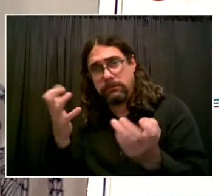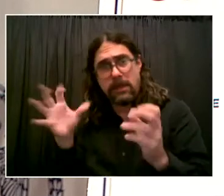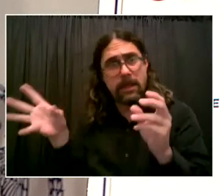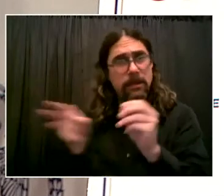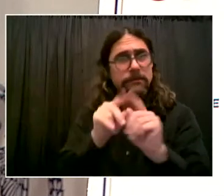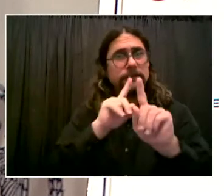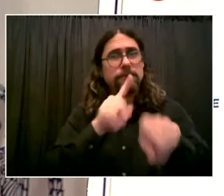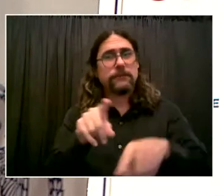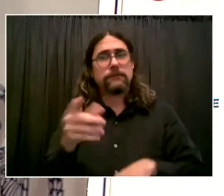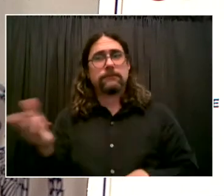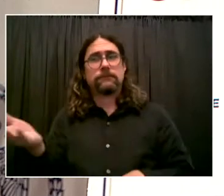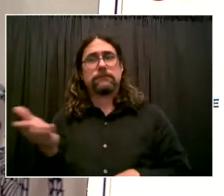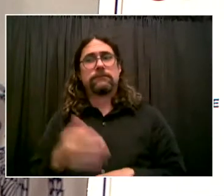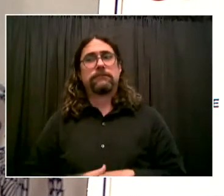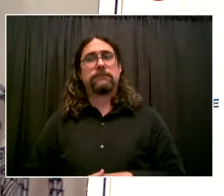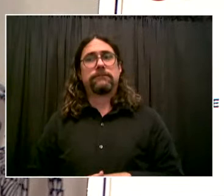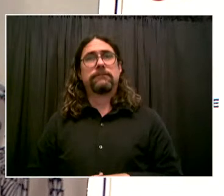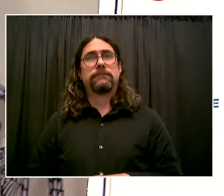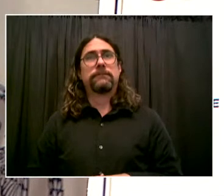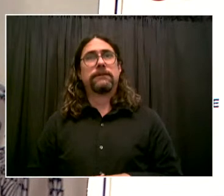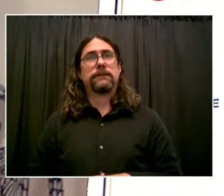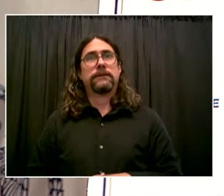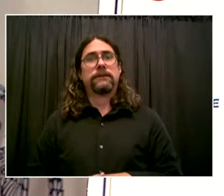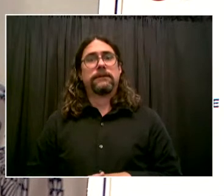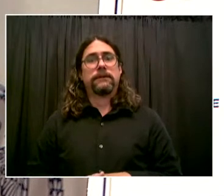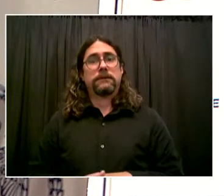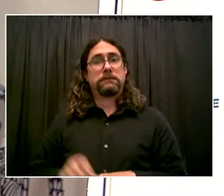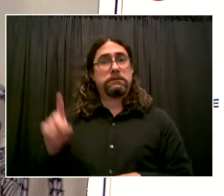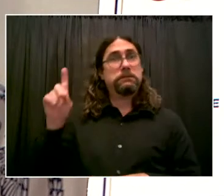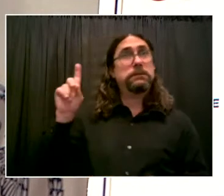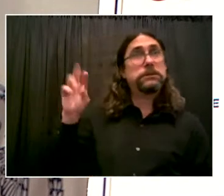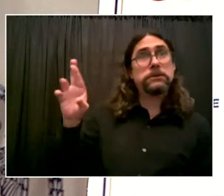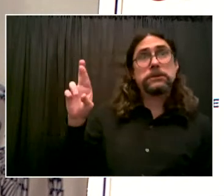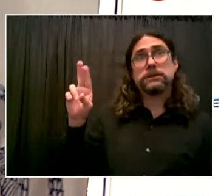ON THAT AND GET MORE AND MORE TOOLS TO EGT PEOPLE VACCINATED.